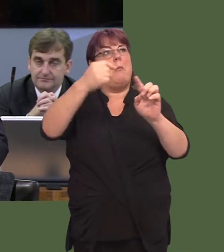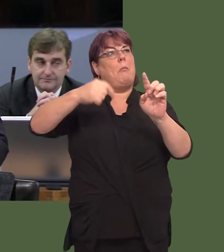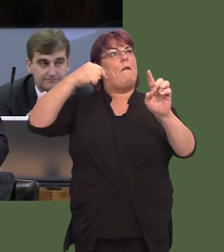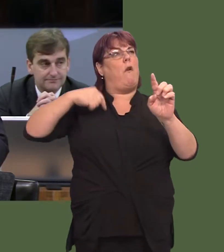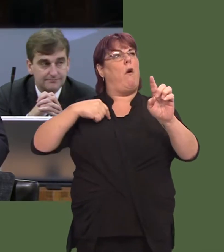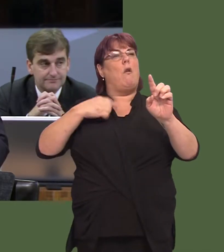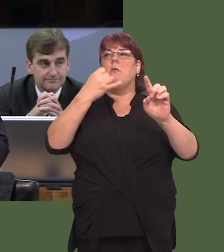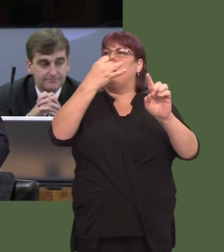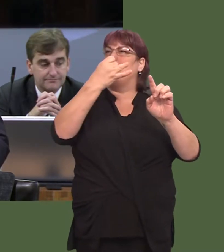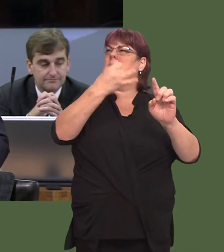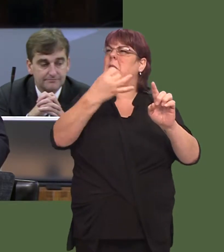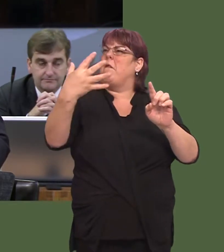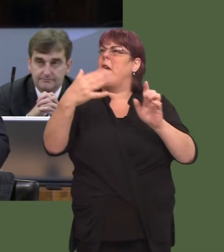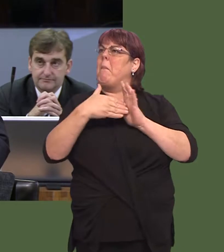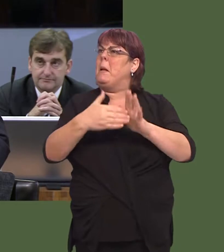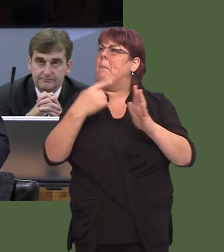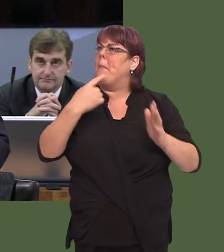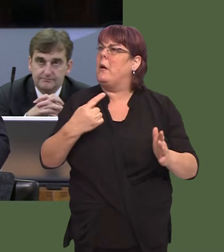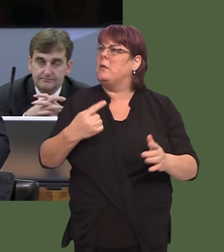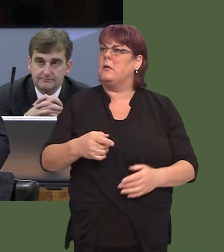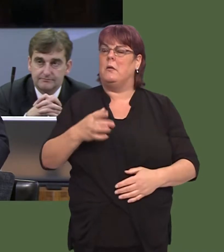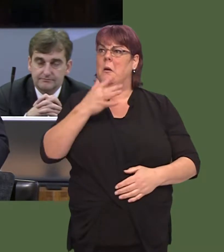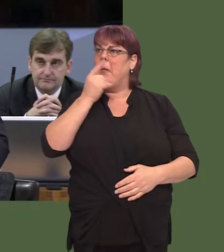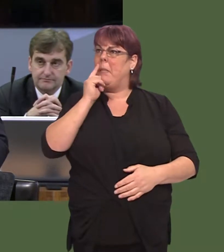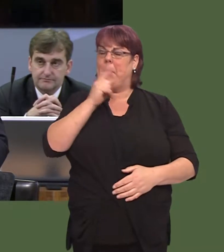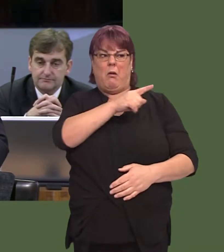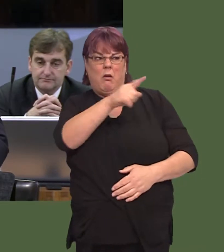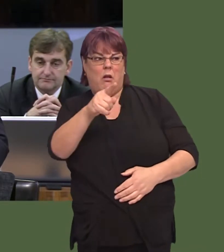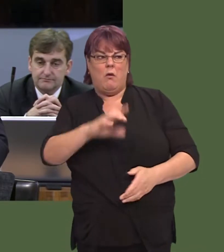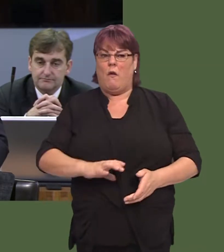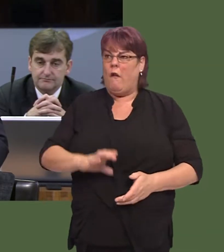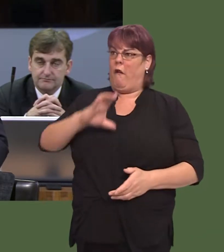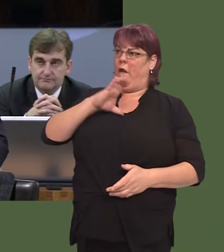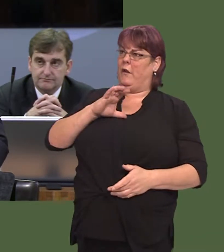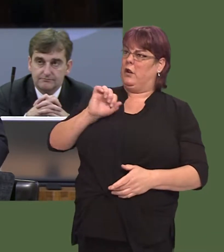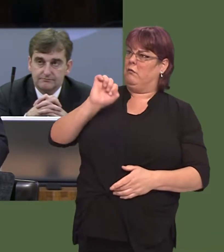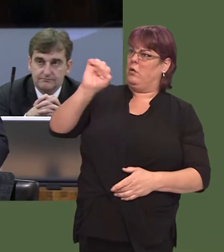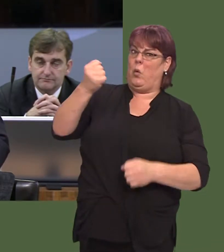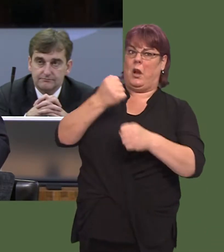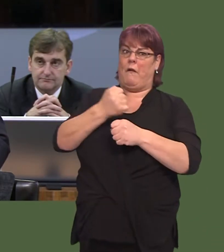How can people have confidence that your Government is putting Betsi on the road to recovery and,